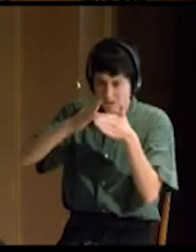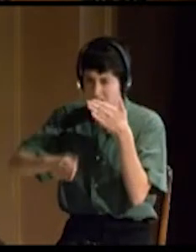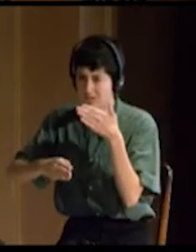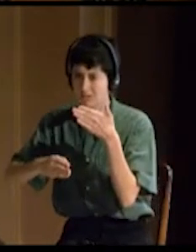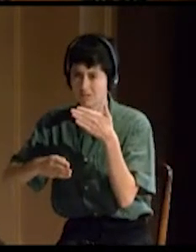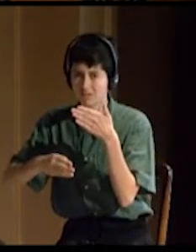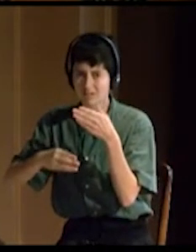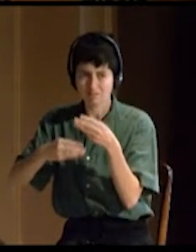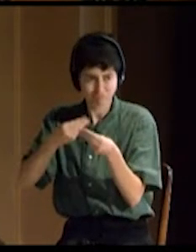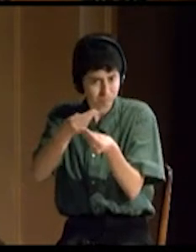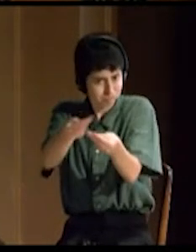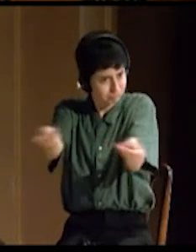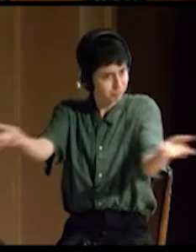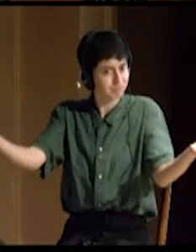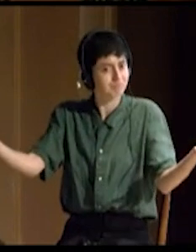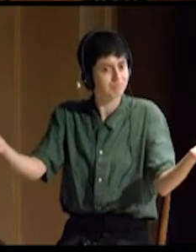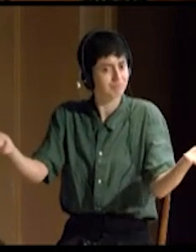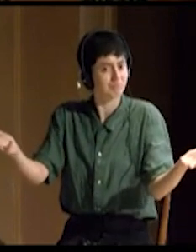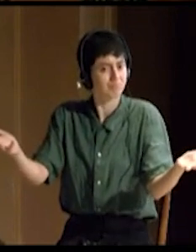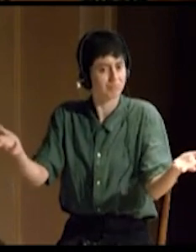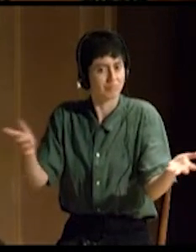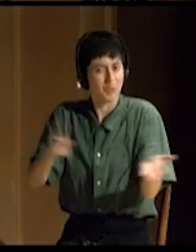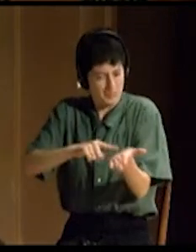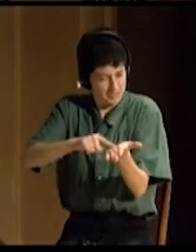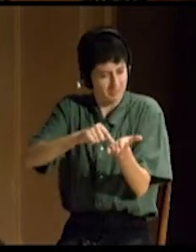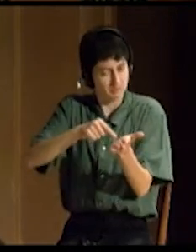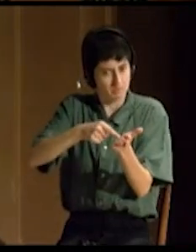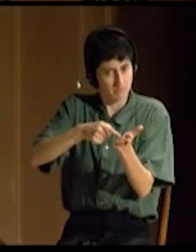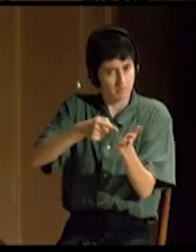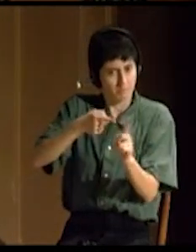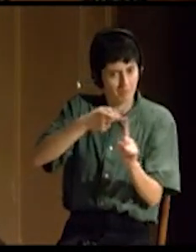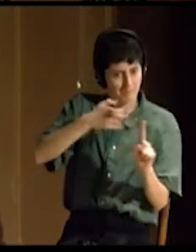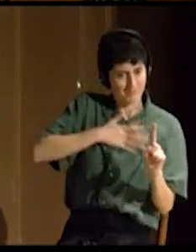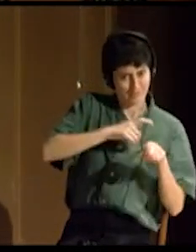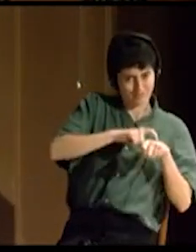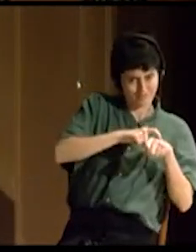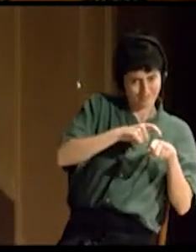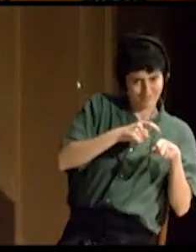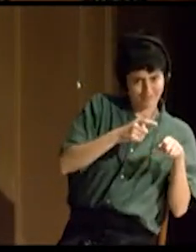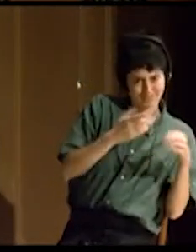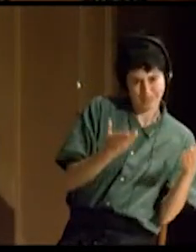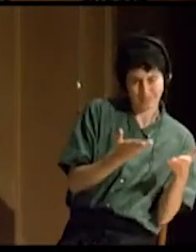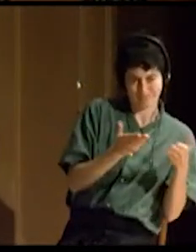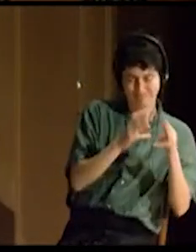while I was a postdoc here at the museum, starting with, what are lichens?